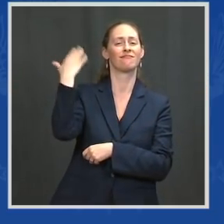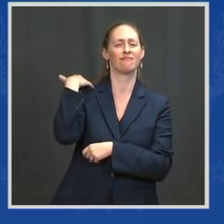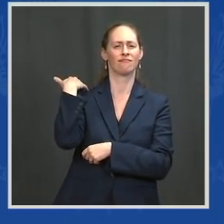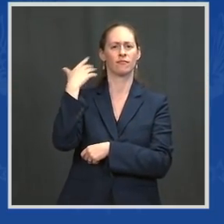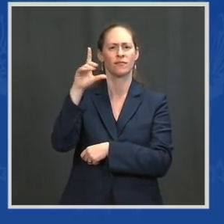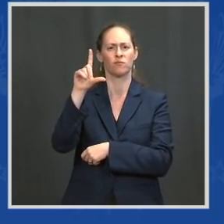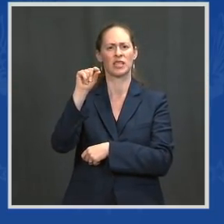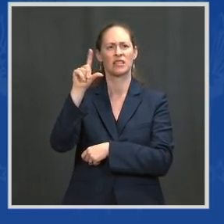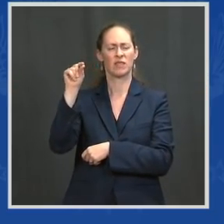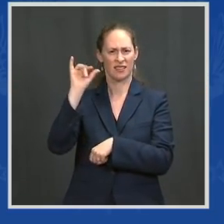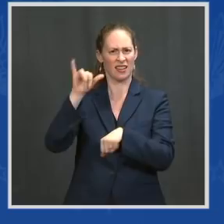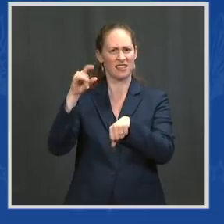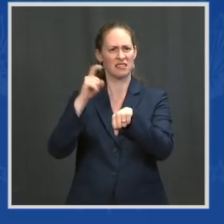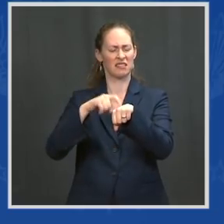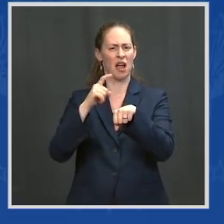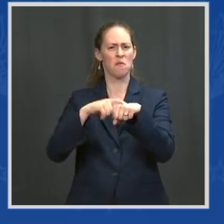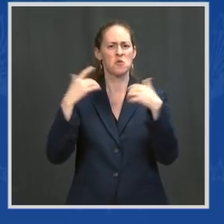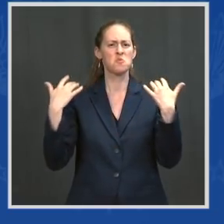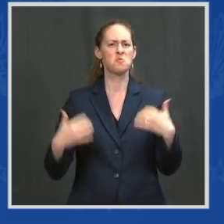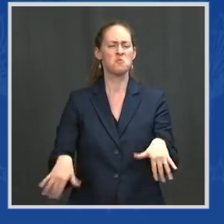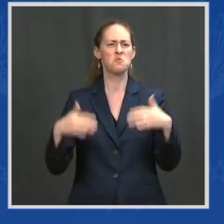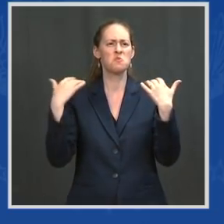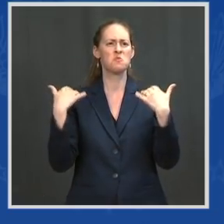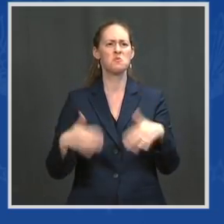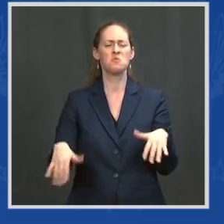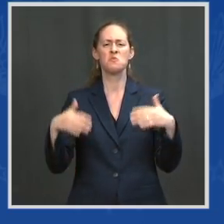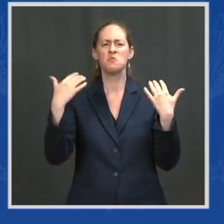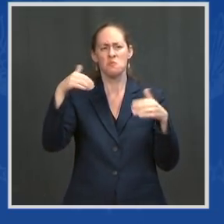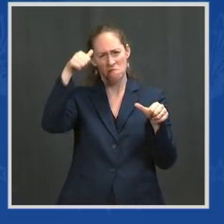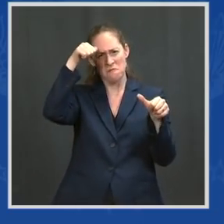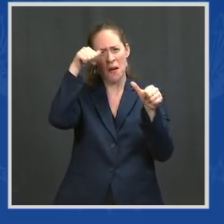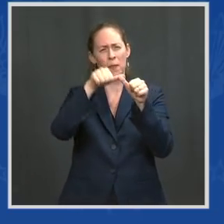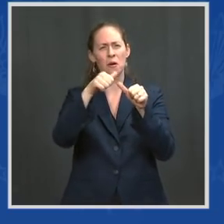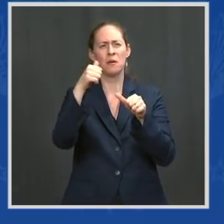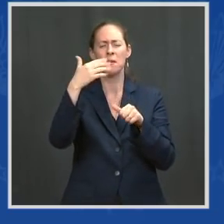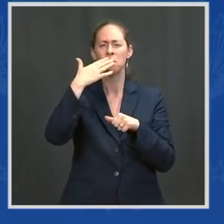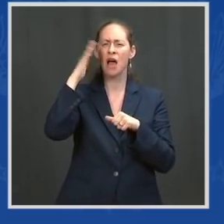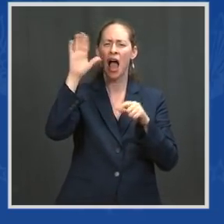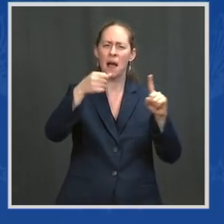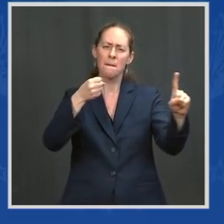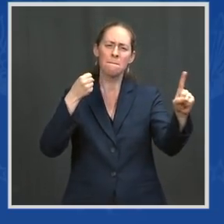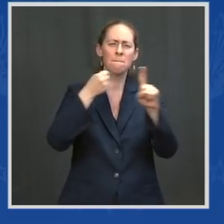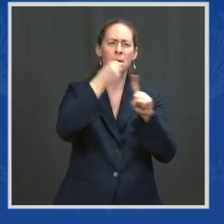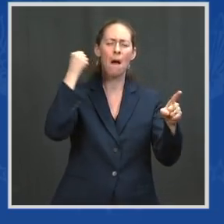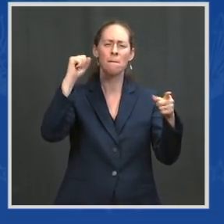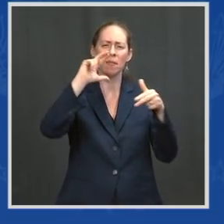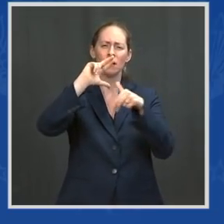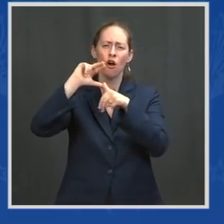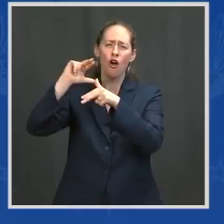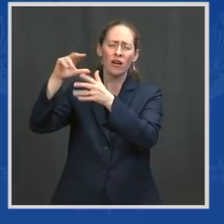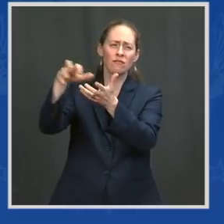For, on that fateful morning Hurricane Laura came ashore and absolutely ravaged this community.